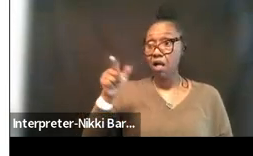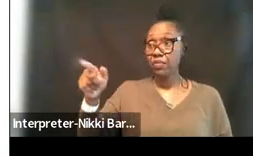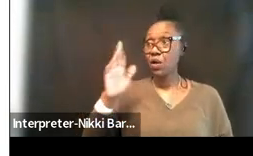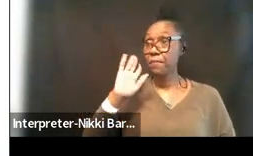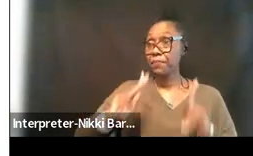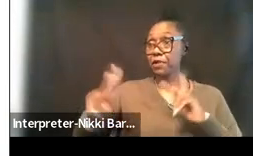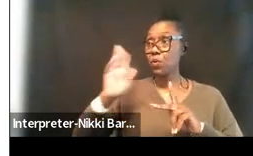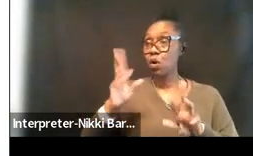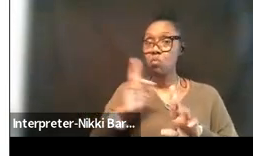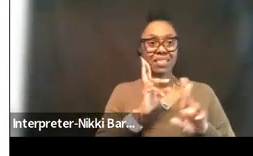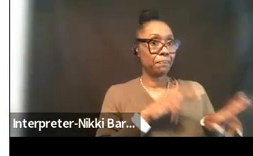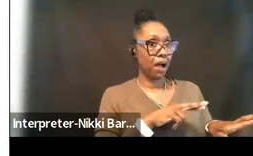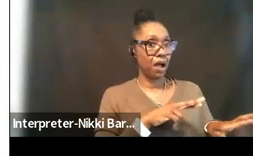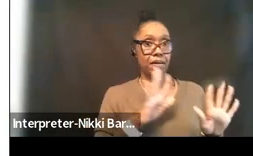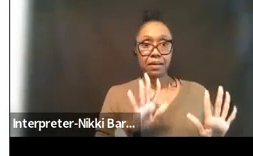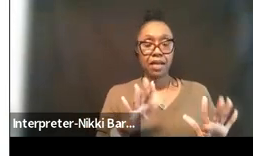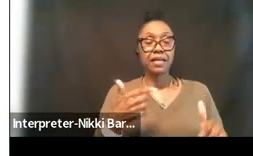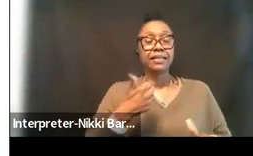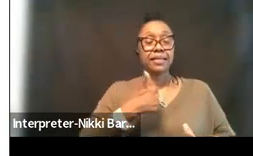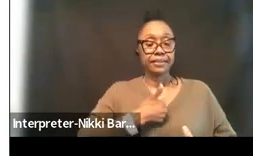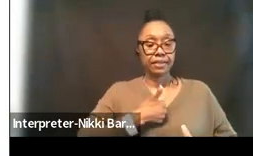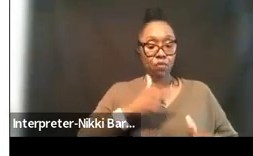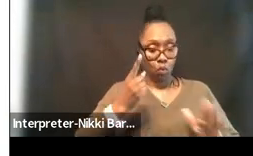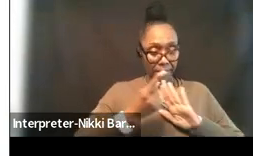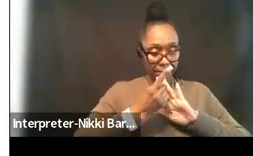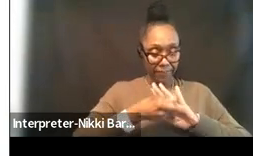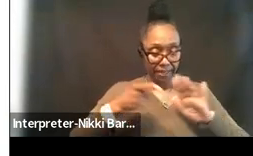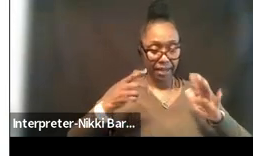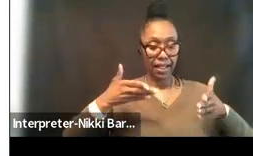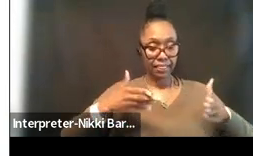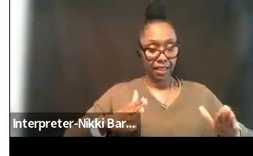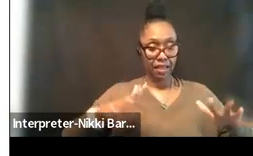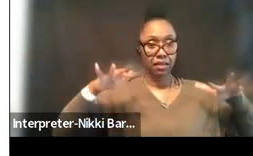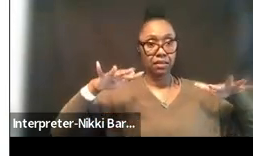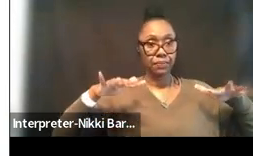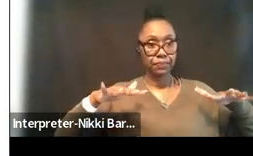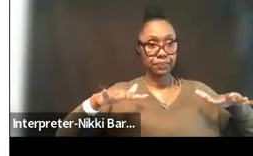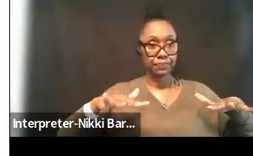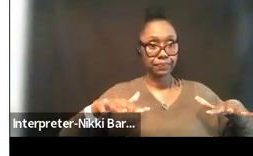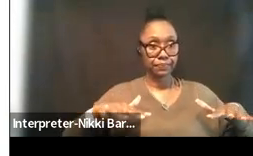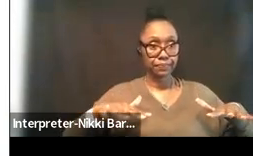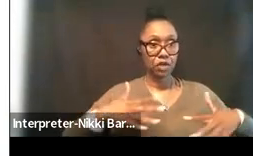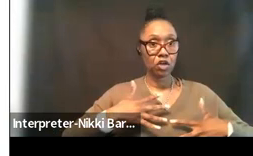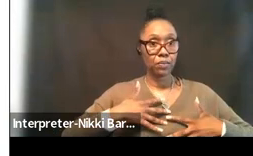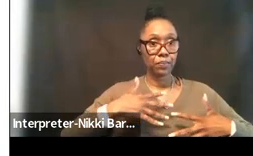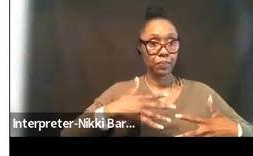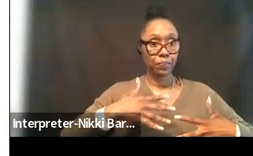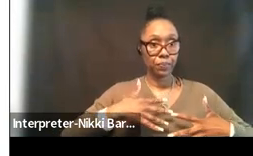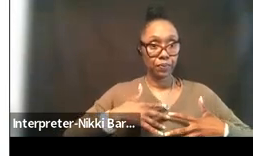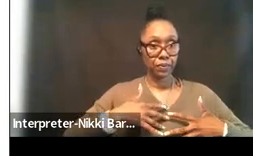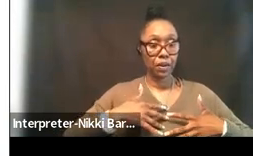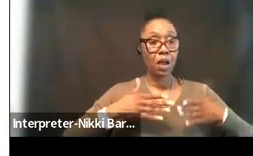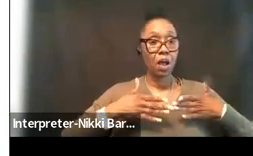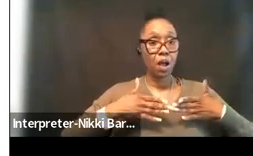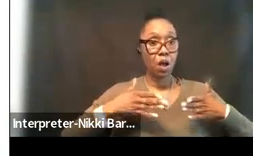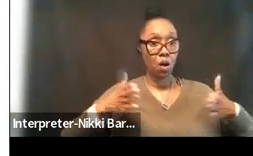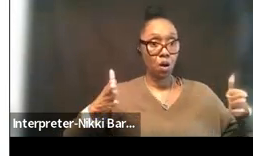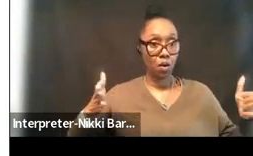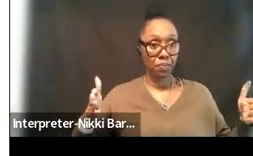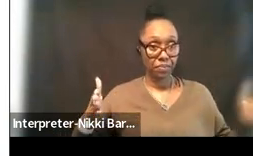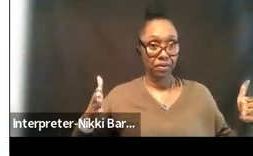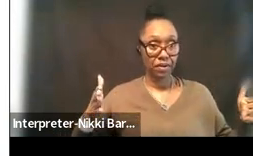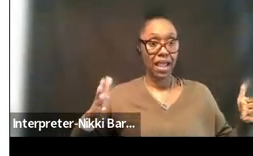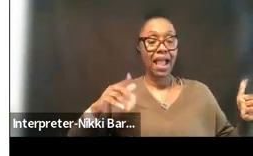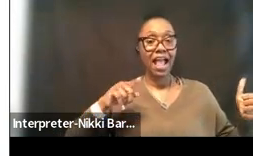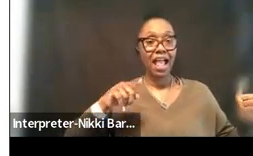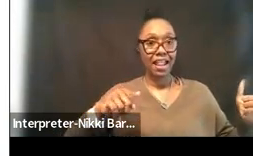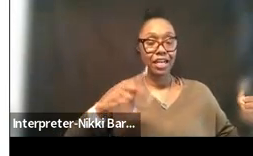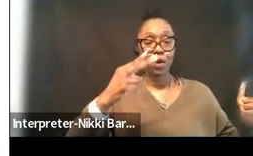So first, give yourself a minute to allow yourself to get your breathing slow that you are open. Physically and that you are giving off calm energy.